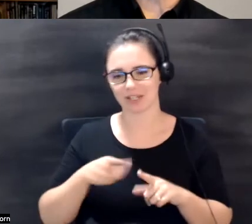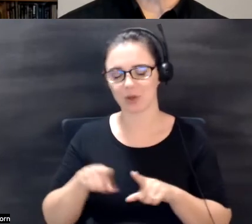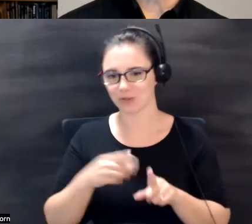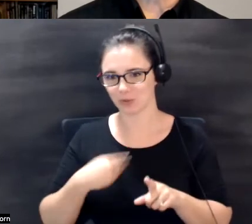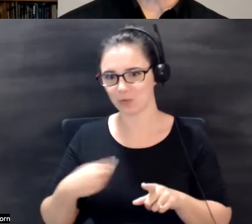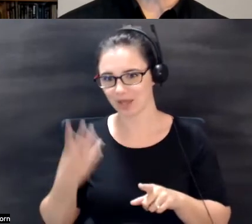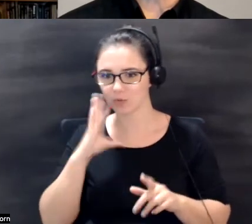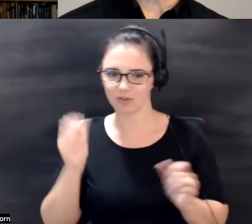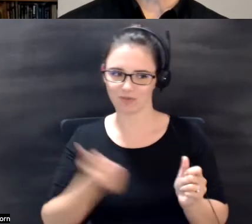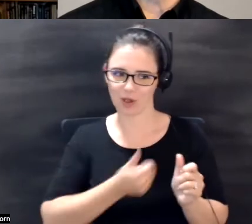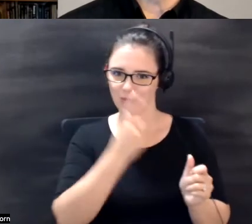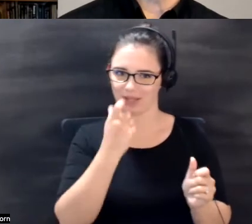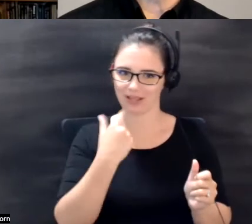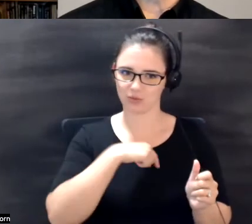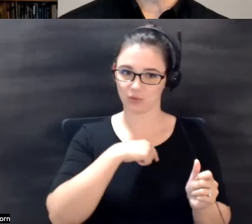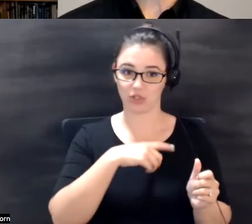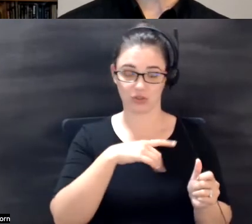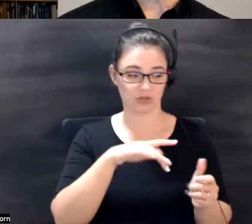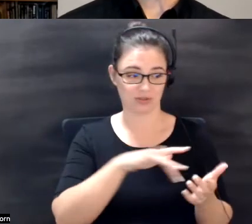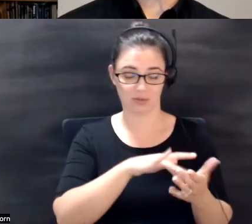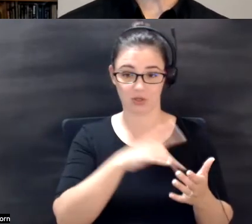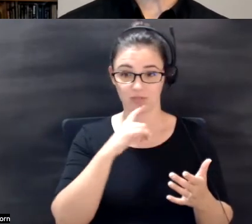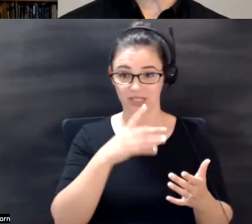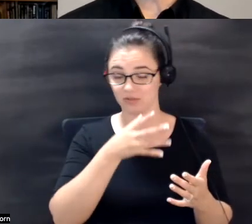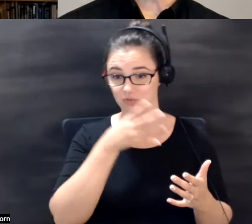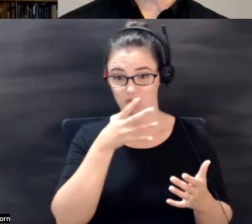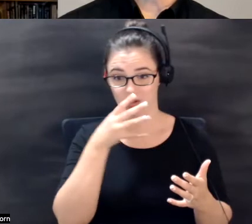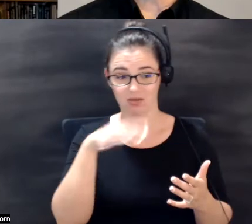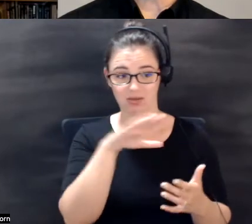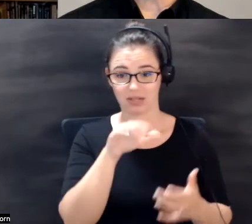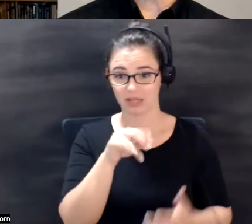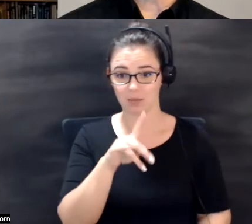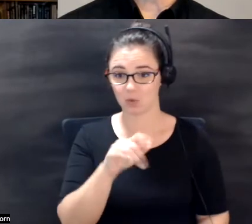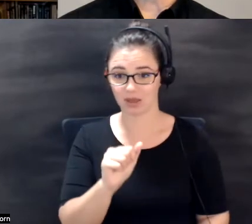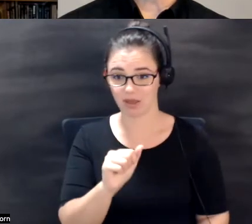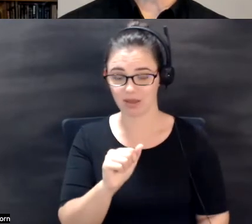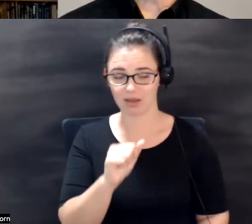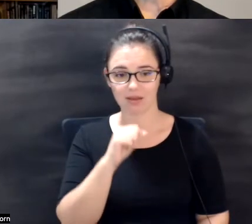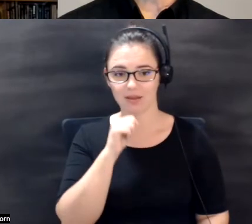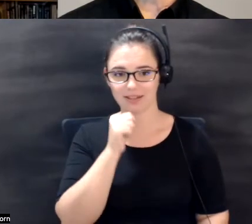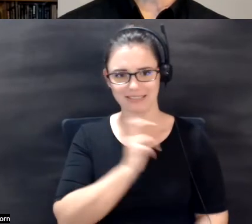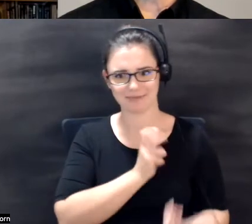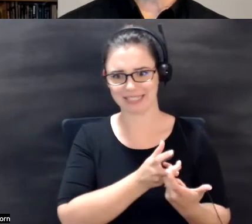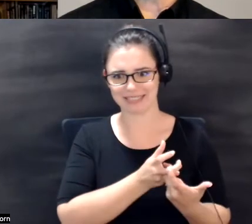because we were out in quite rural Cambodia, and didn't exactly fit in. But it was,